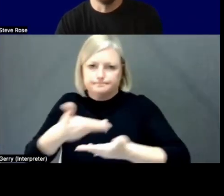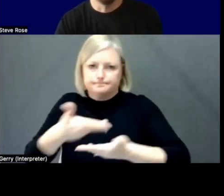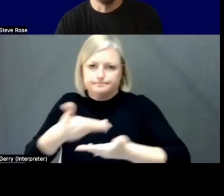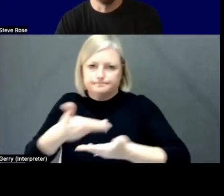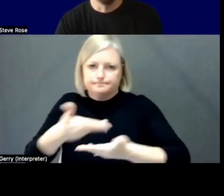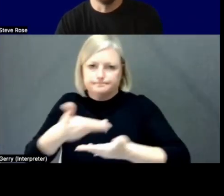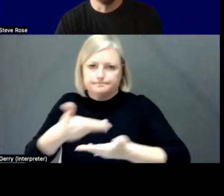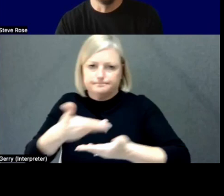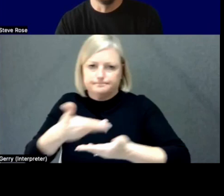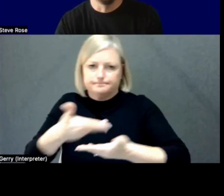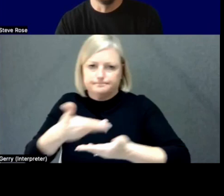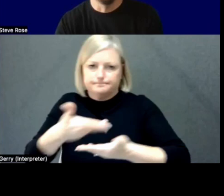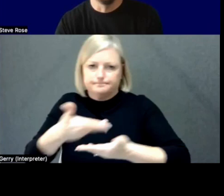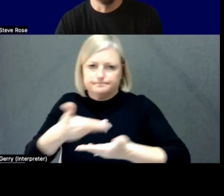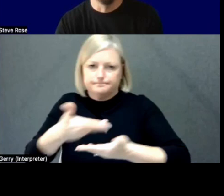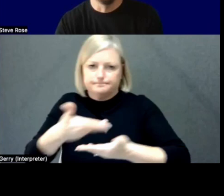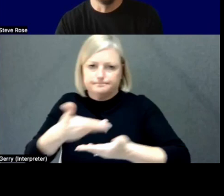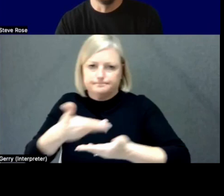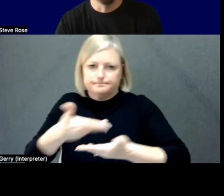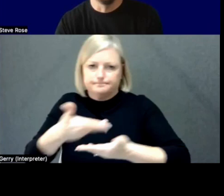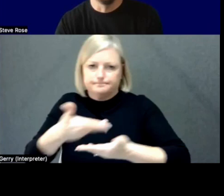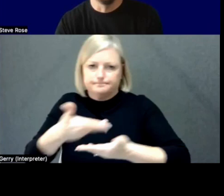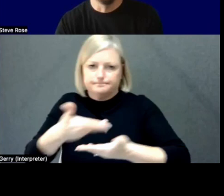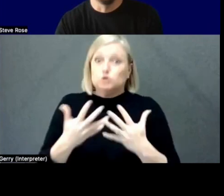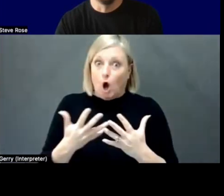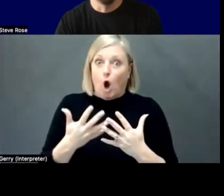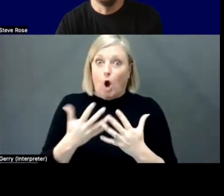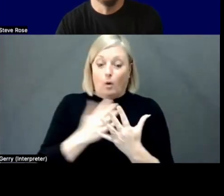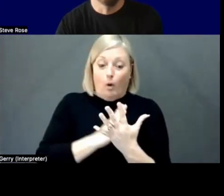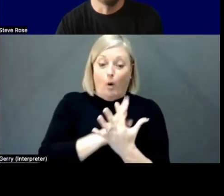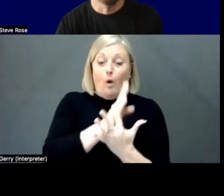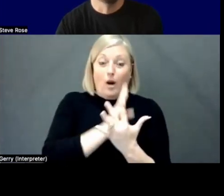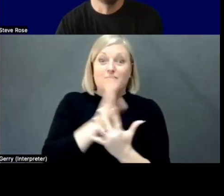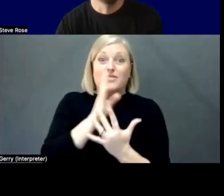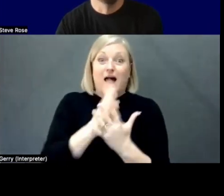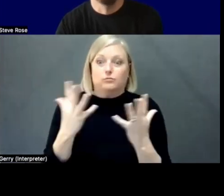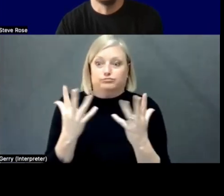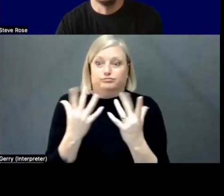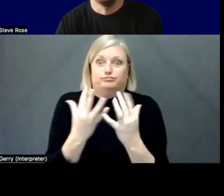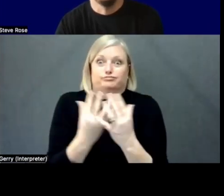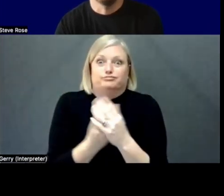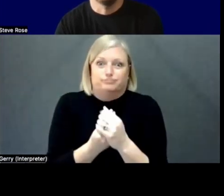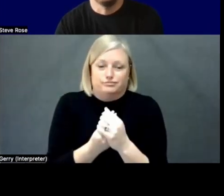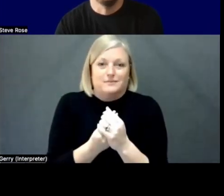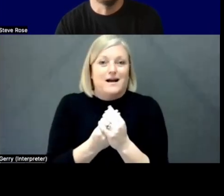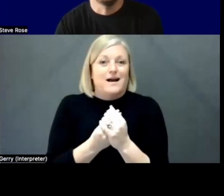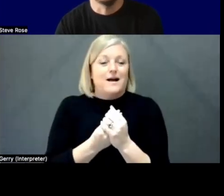And, I suppose this is about how do they all come together? I try to bring it together in a bit of a Venn diagram.